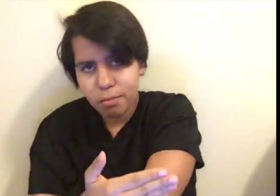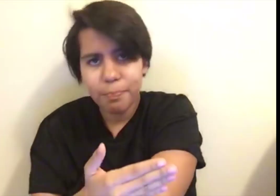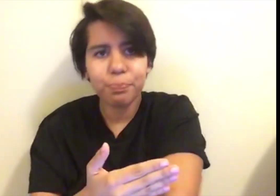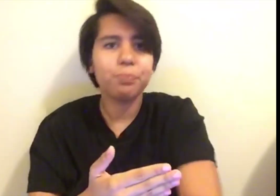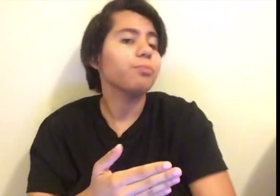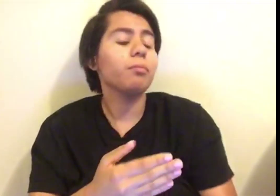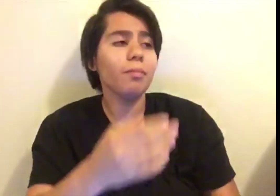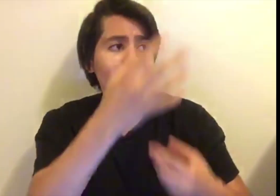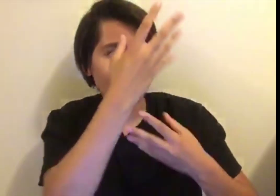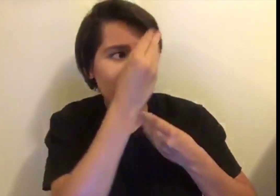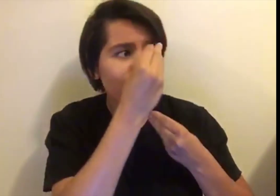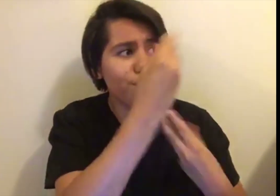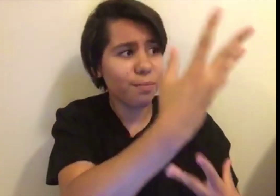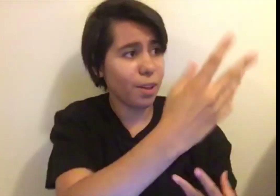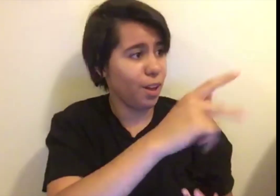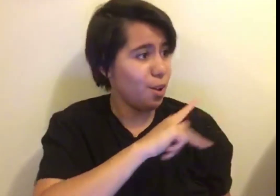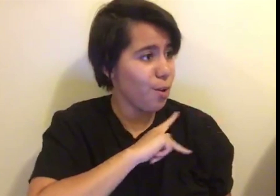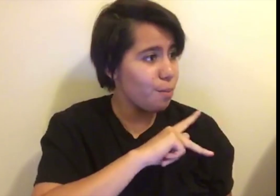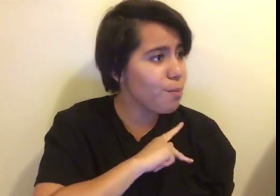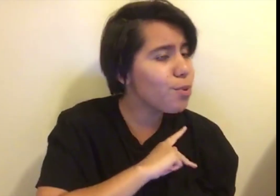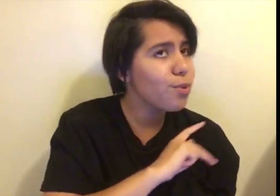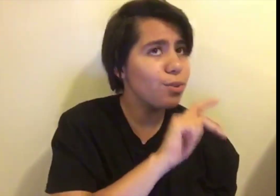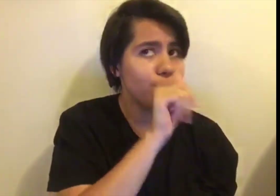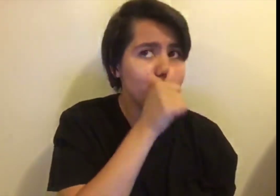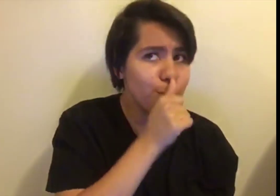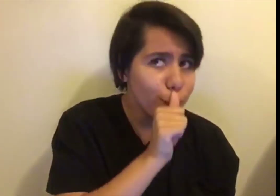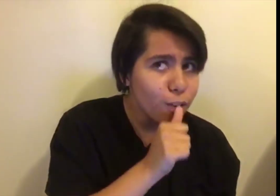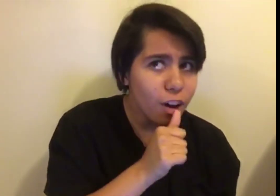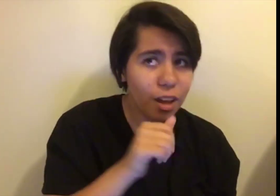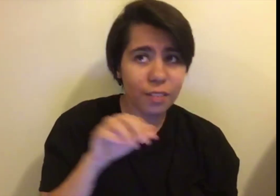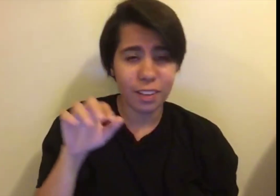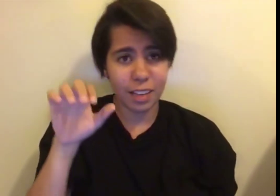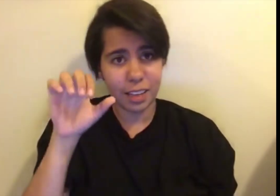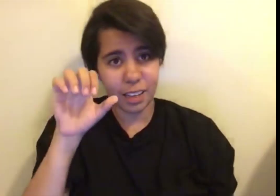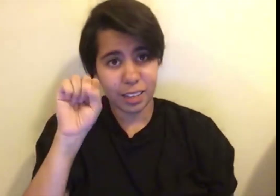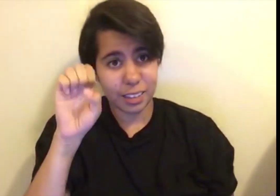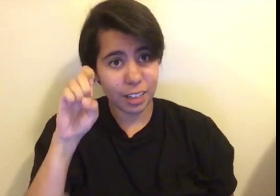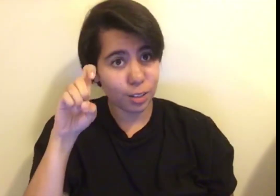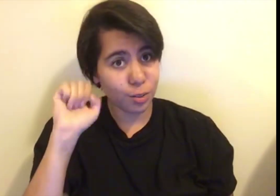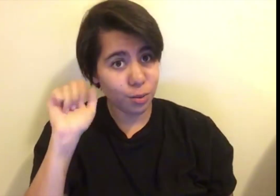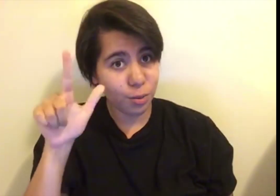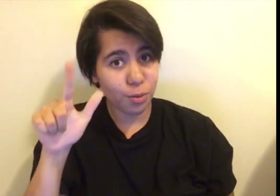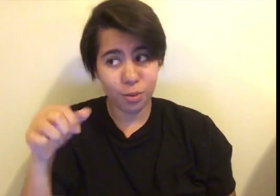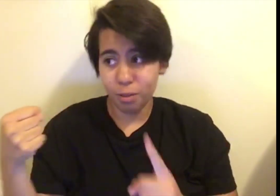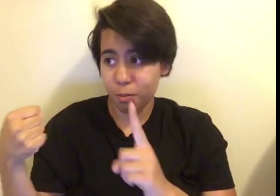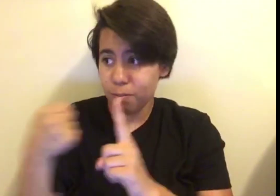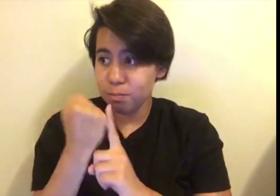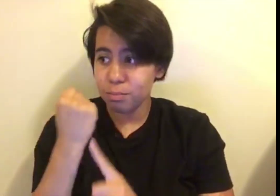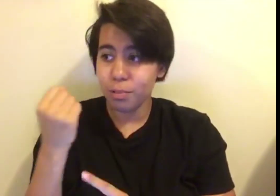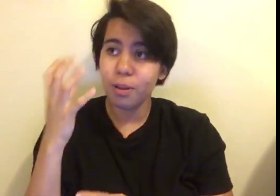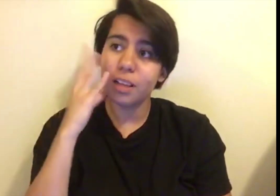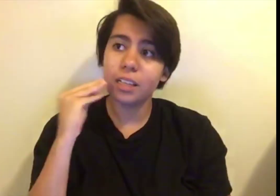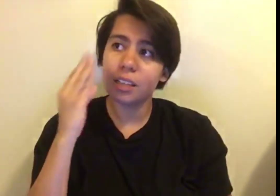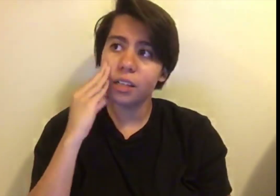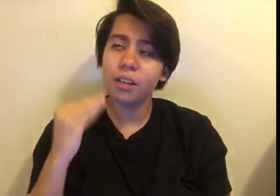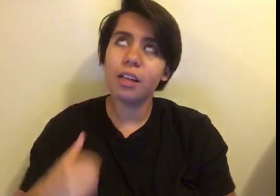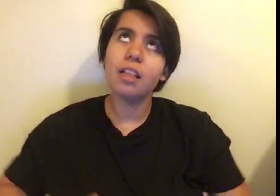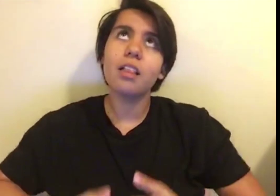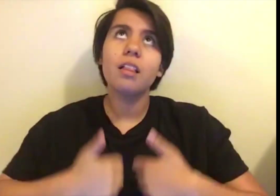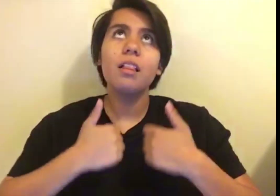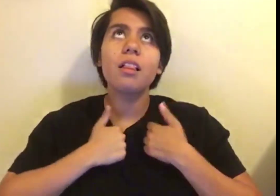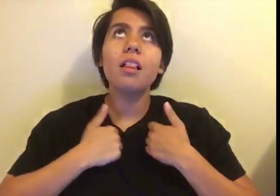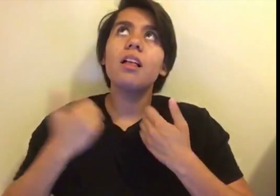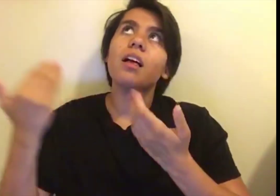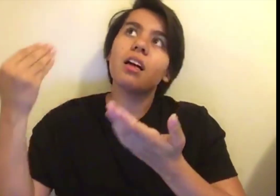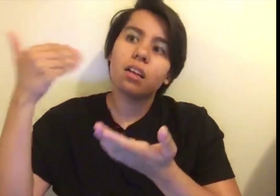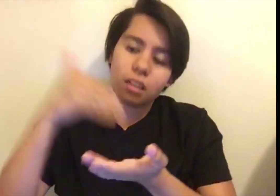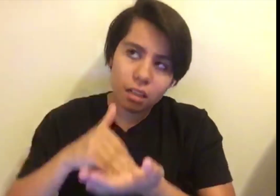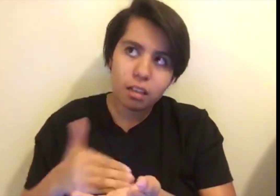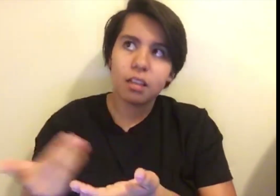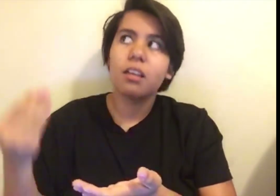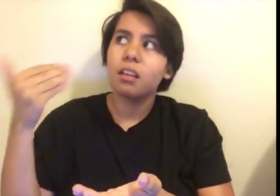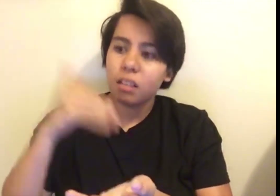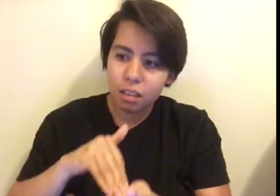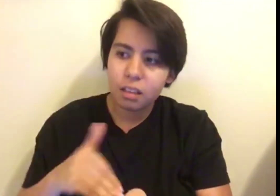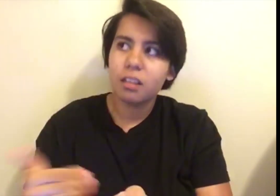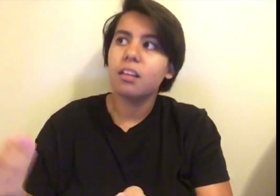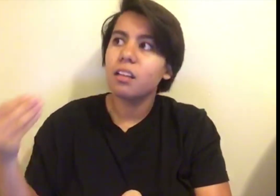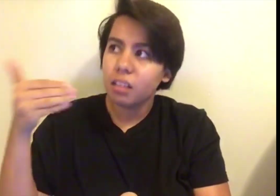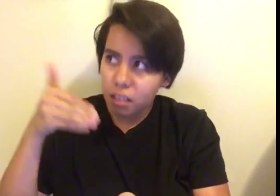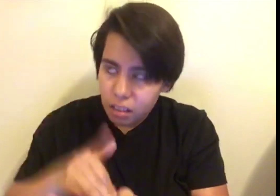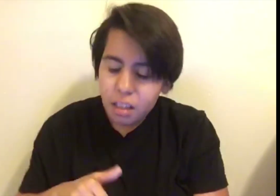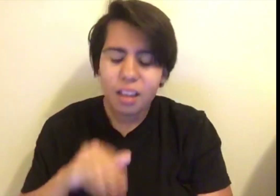and forced me to relive the hurt as details about my personal life and sexual assault